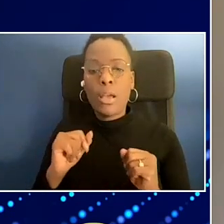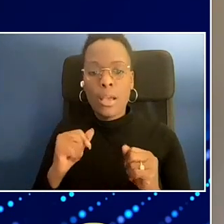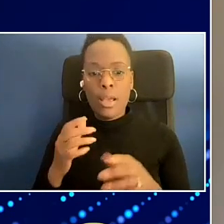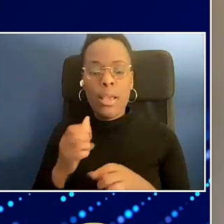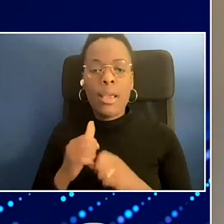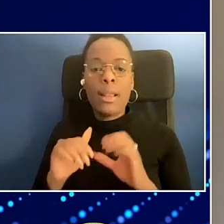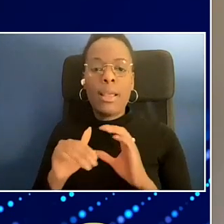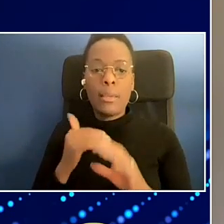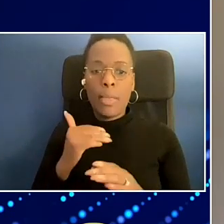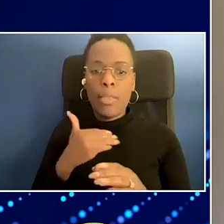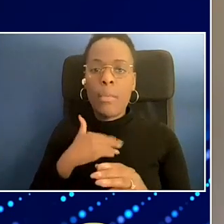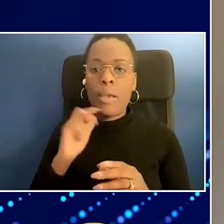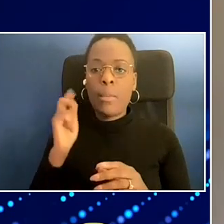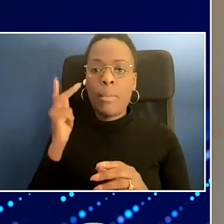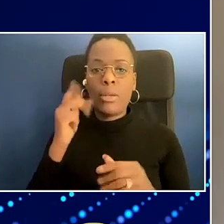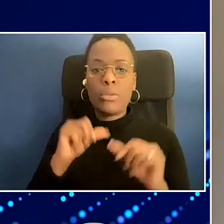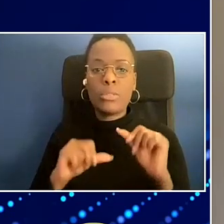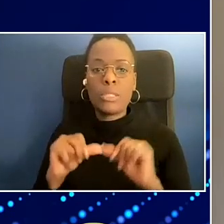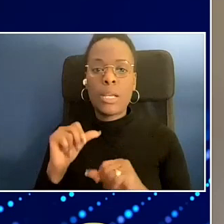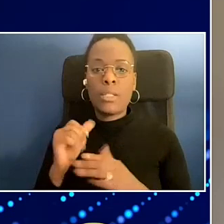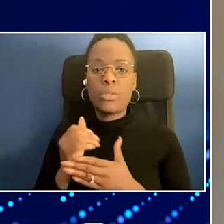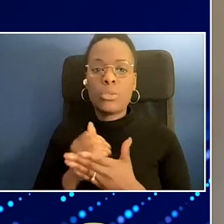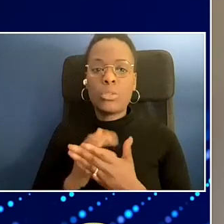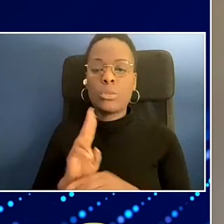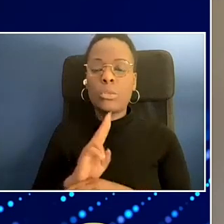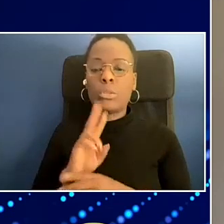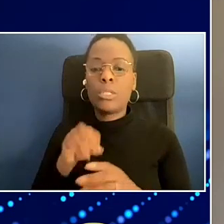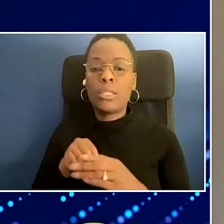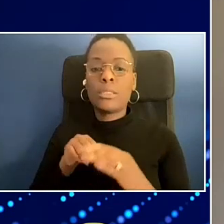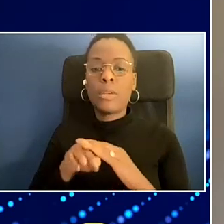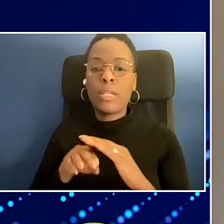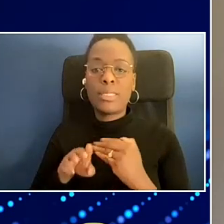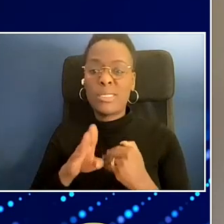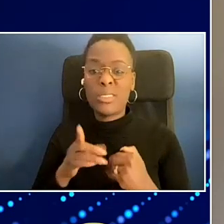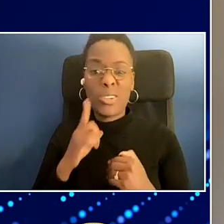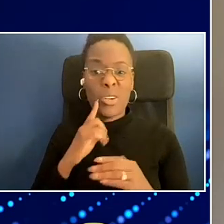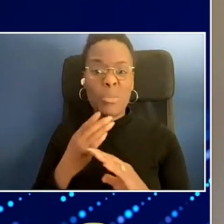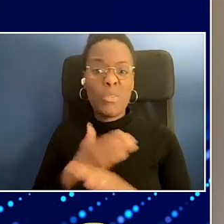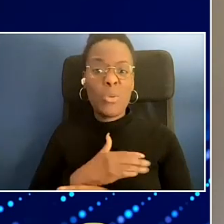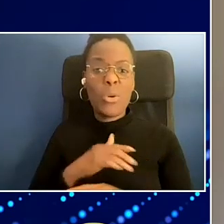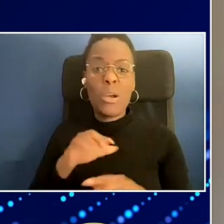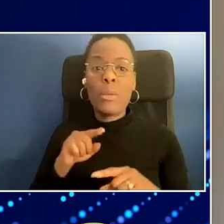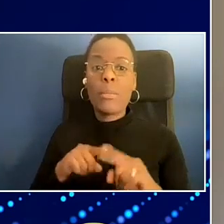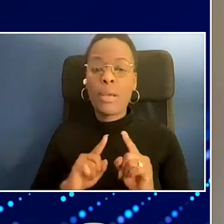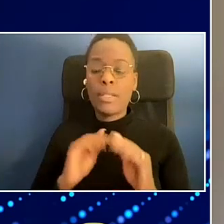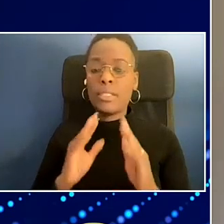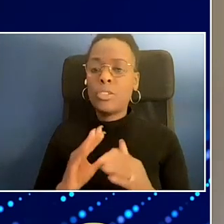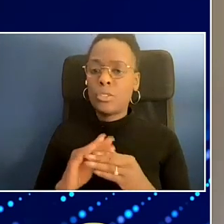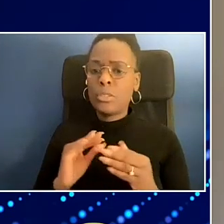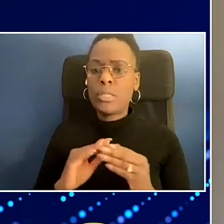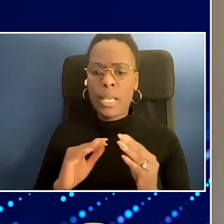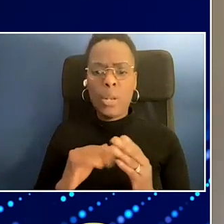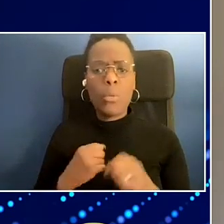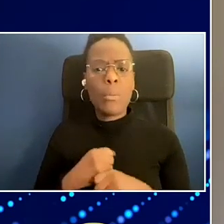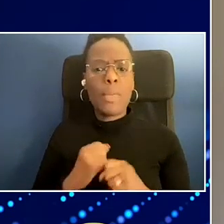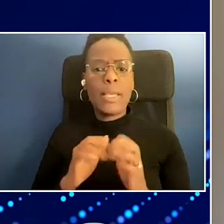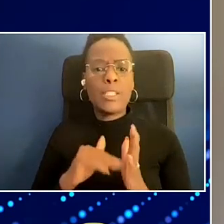I had never heard of it before, but the professor or- but the email told me that it would make the textbook cheaper, so I noted it and then moved on. My professor didn't mention anything, but